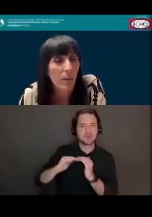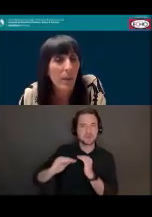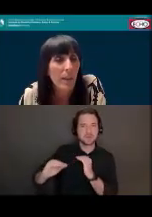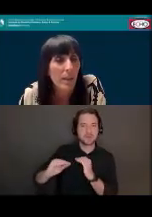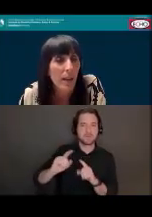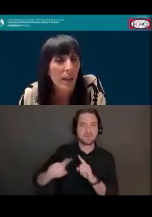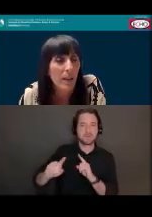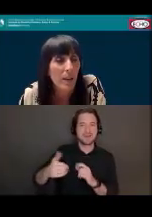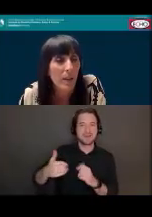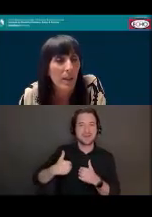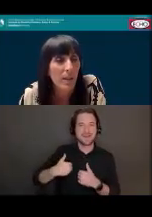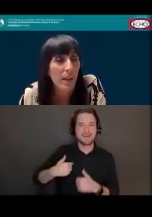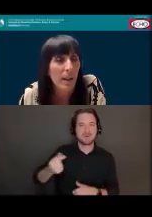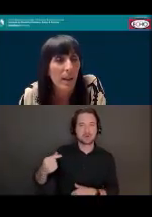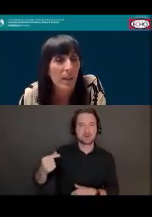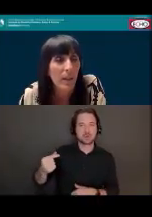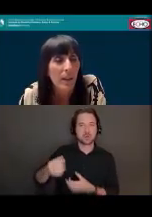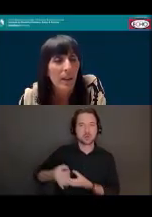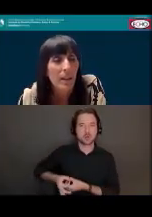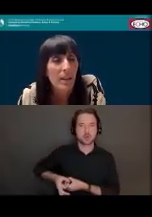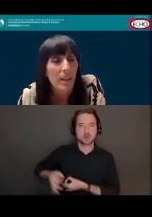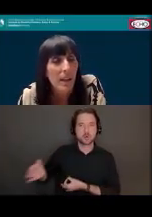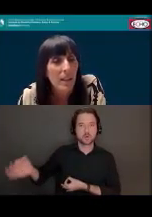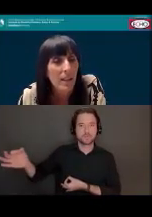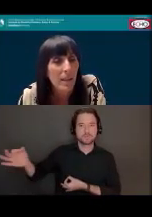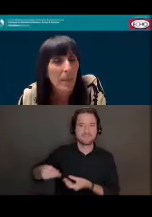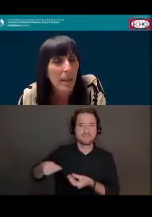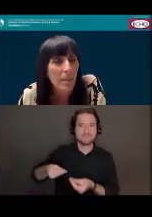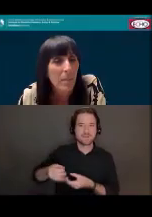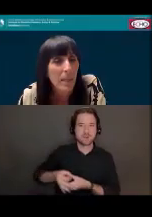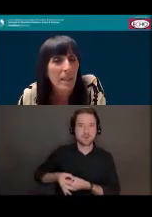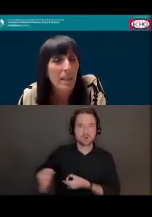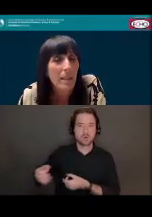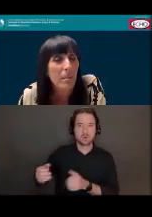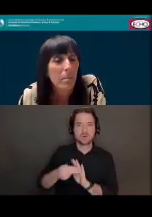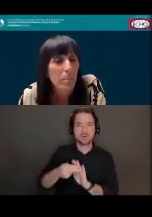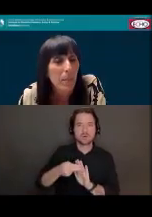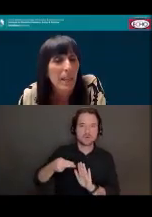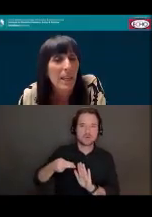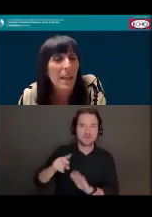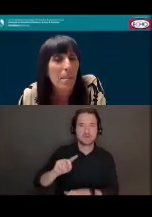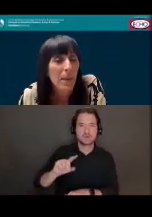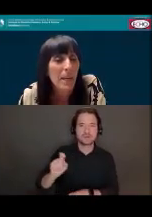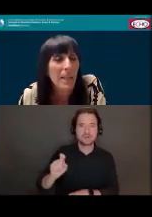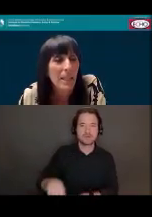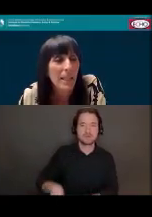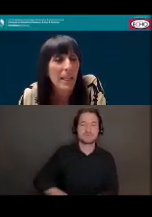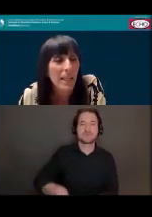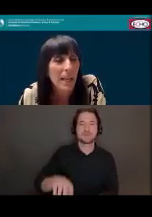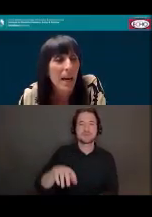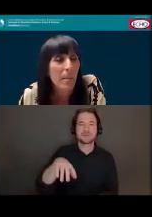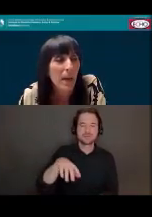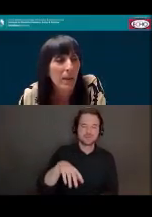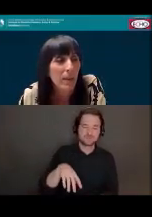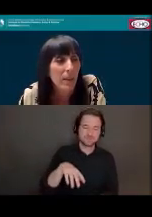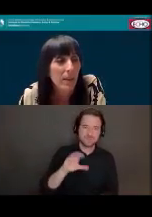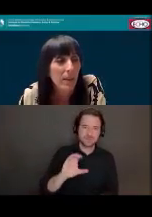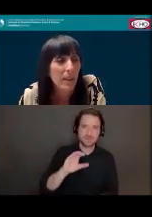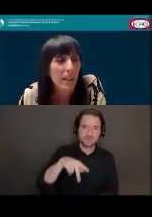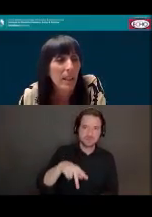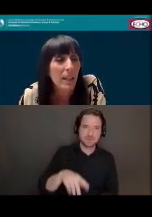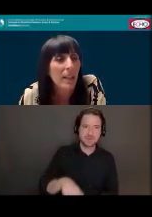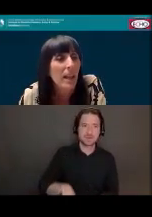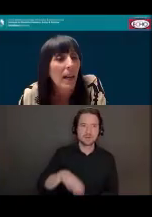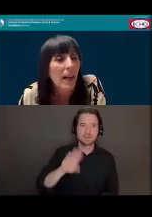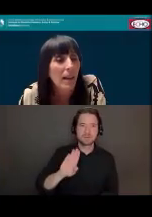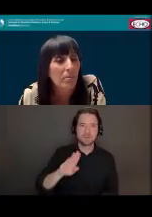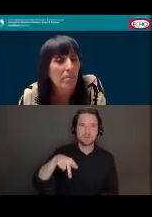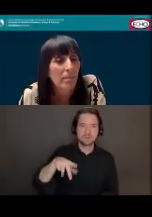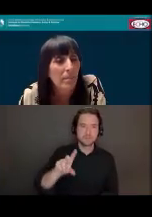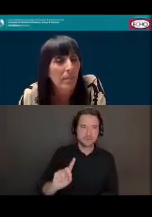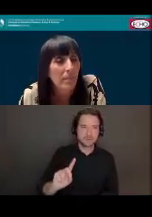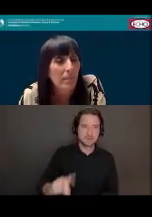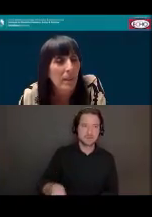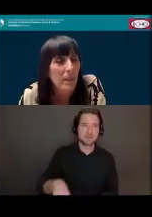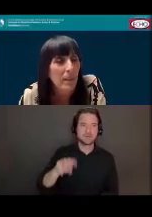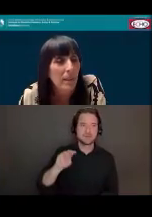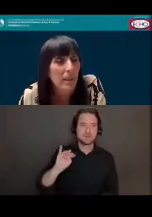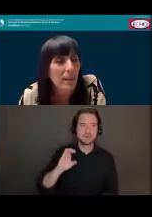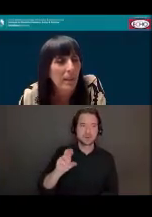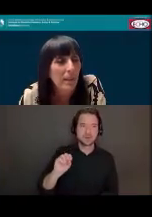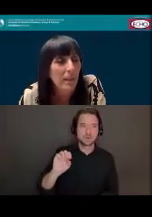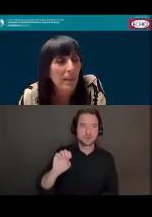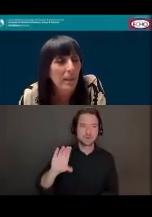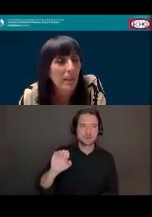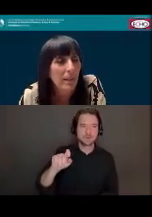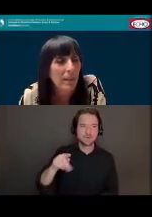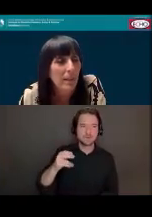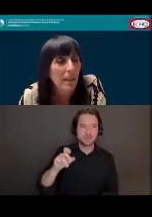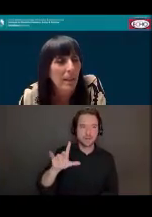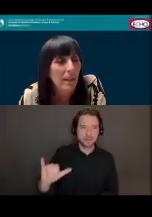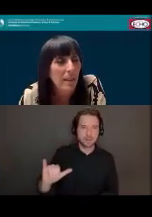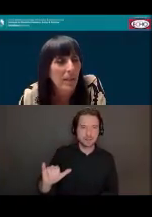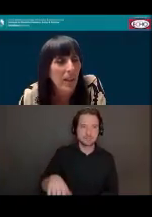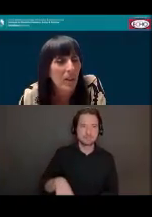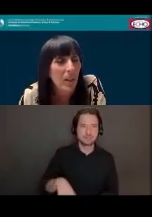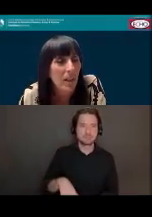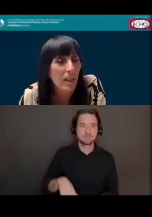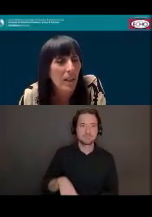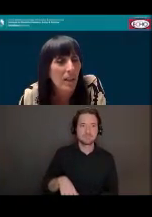with a diagnosis of CP, B, B, P D, microcephaly, dysphagia, he